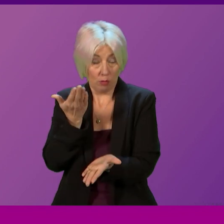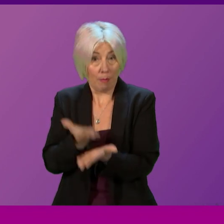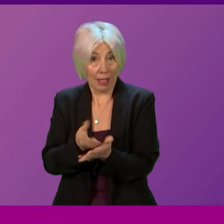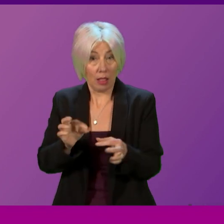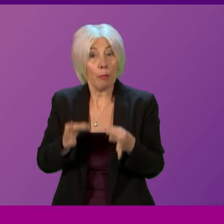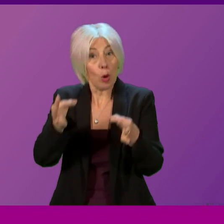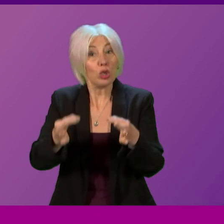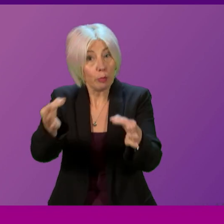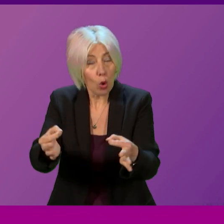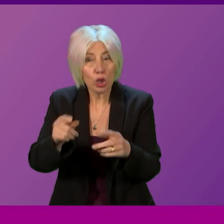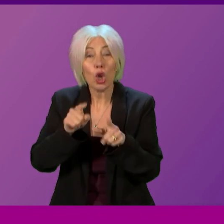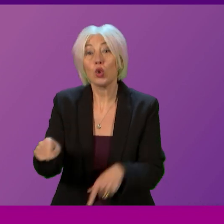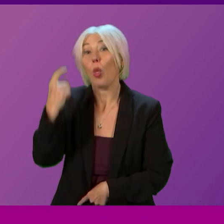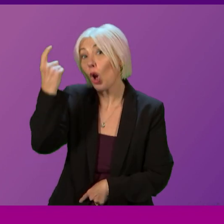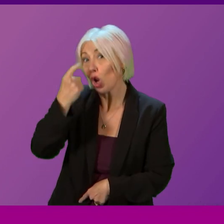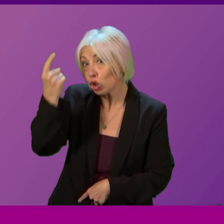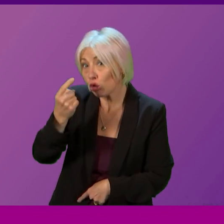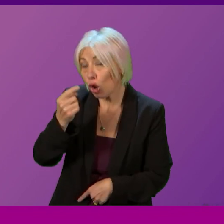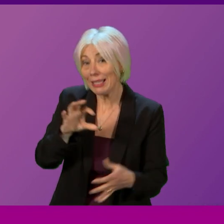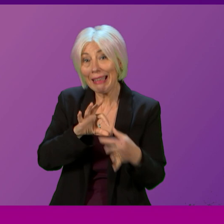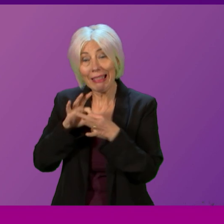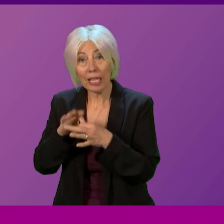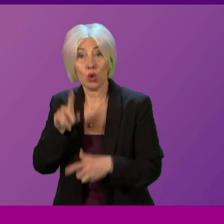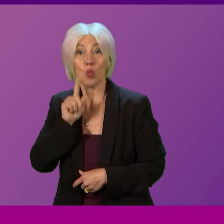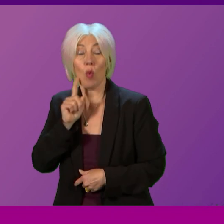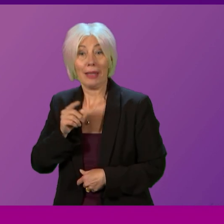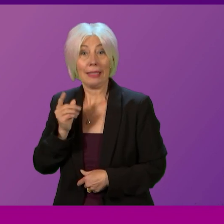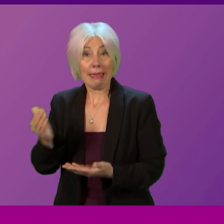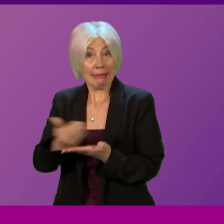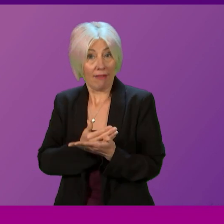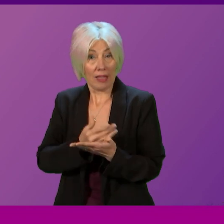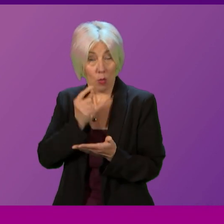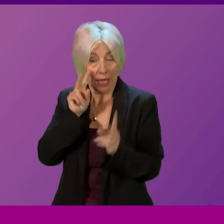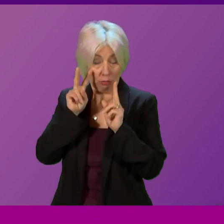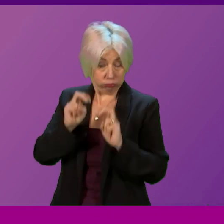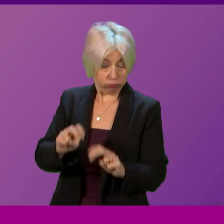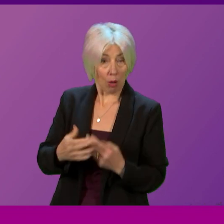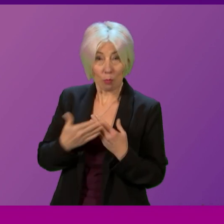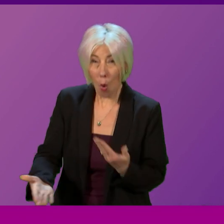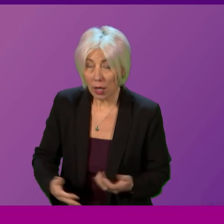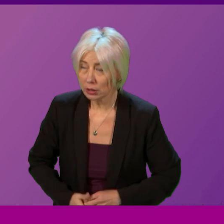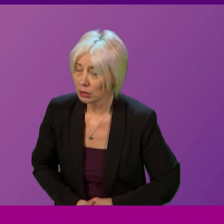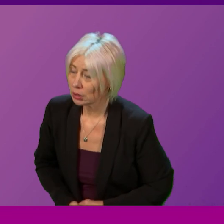that those legitimate concerns about women’s safety can be addressed?